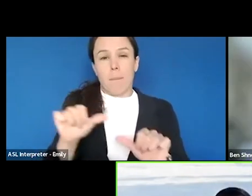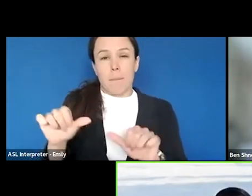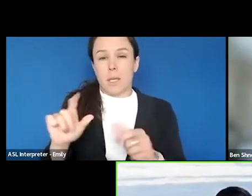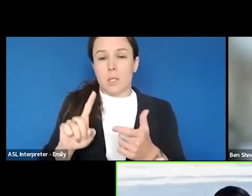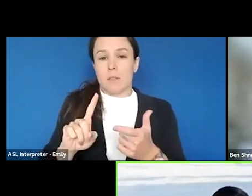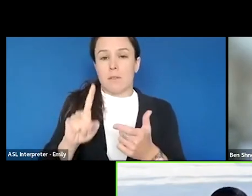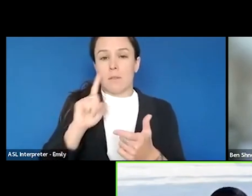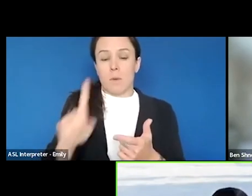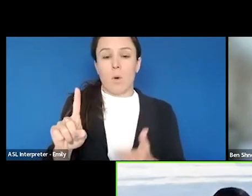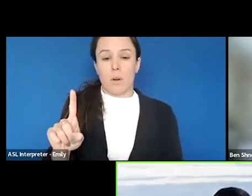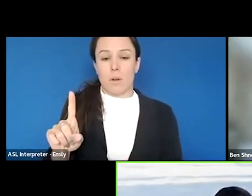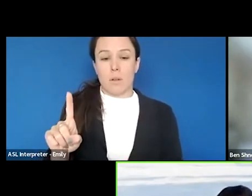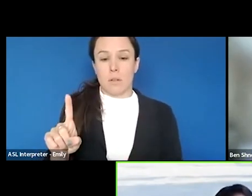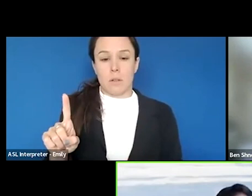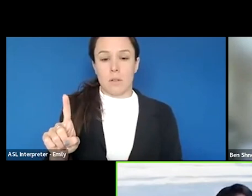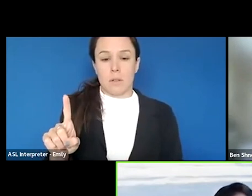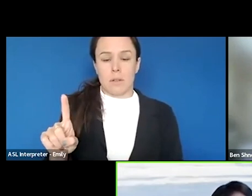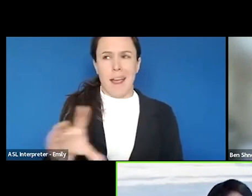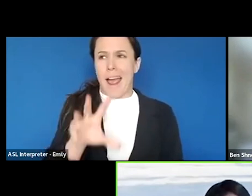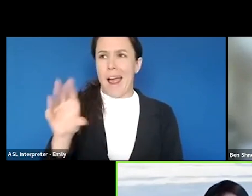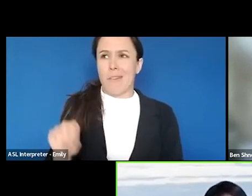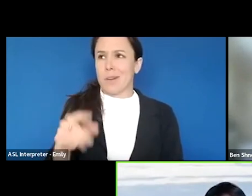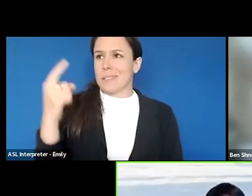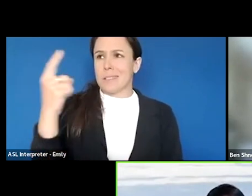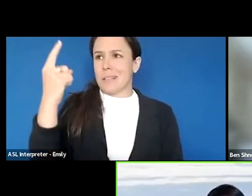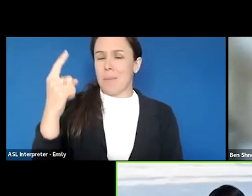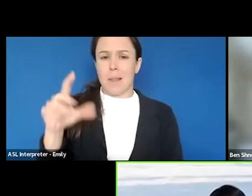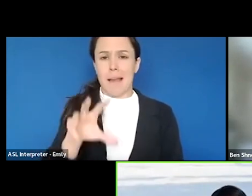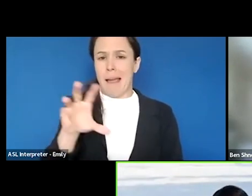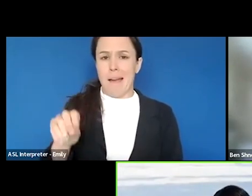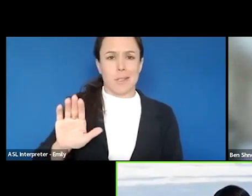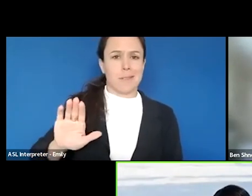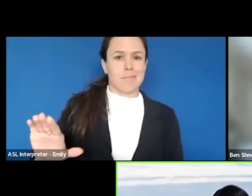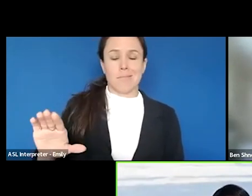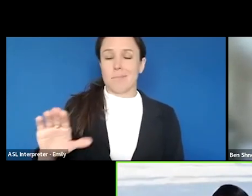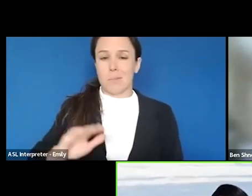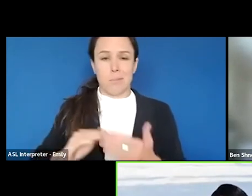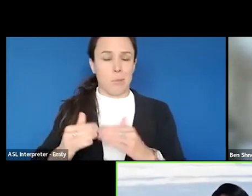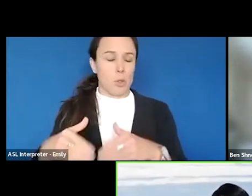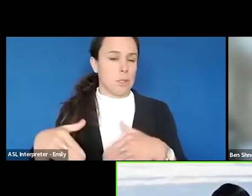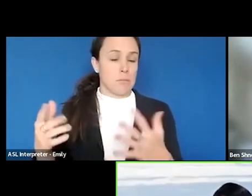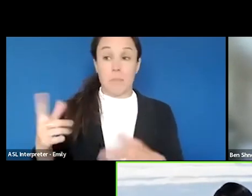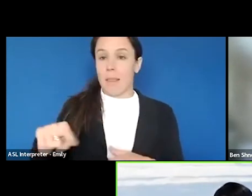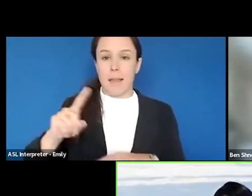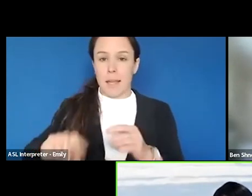African -- some -- they worked with this African community and they cannot read like you said